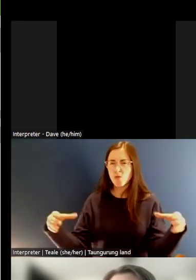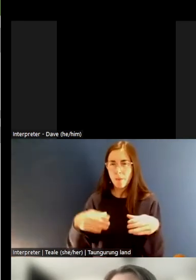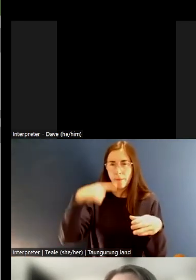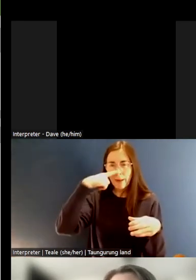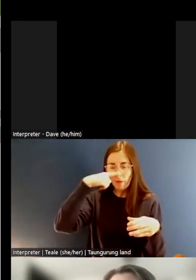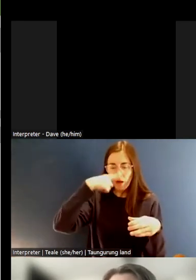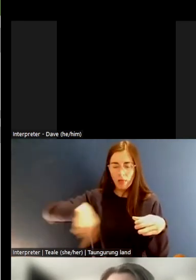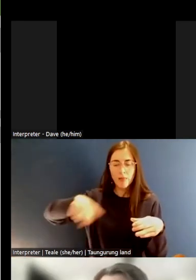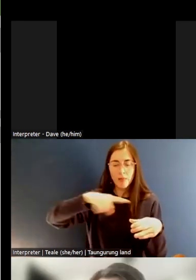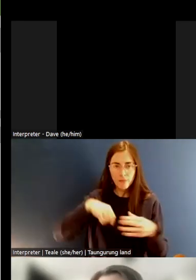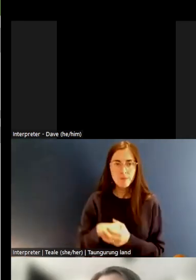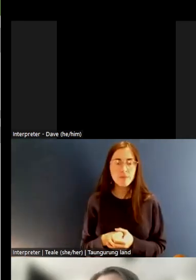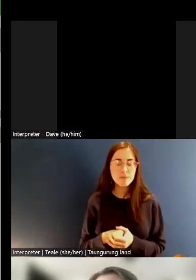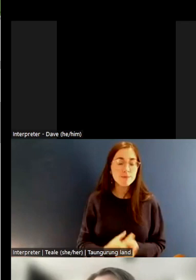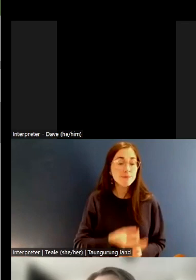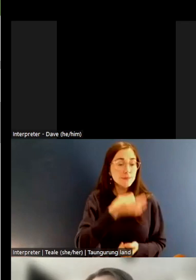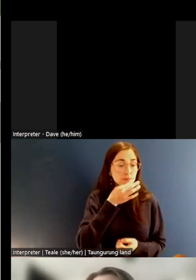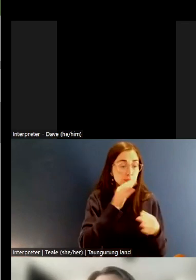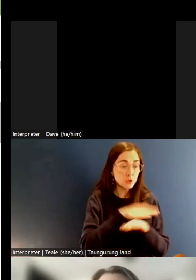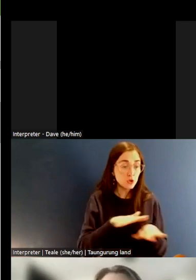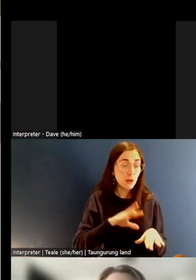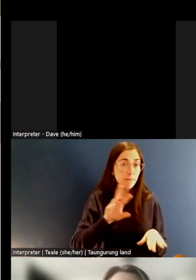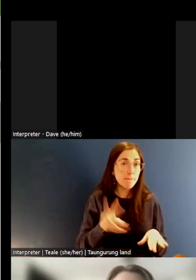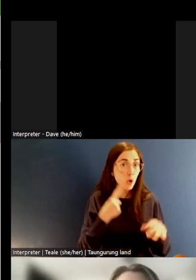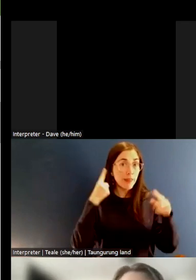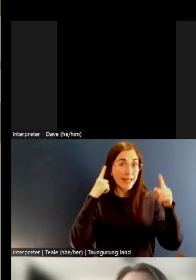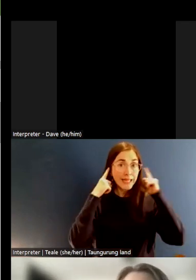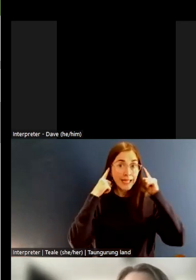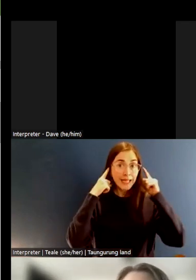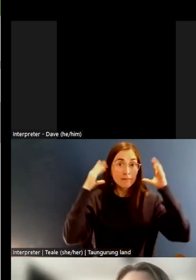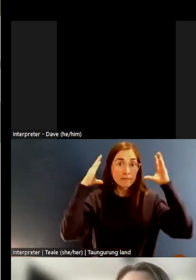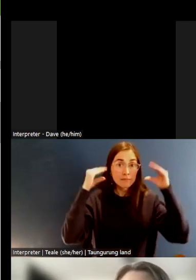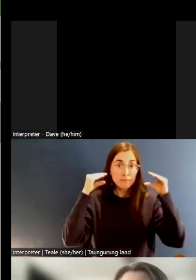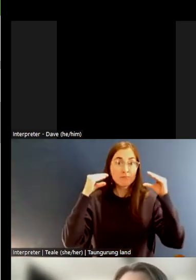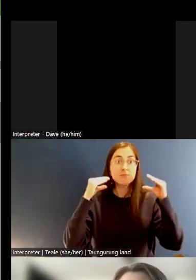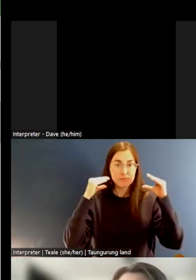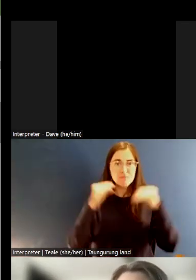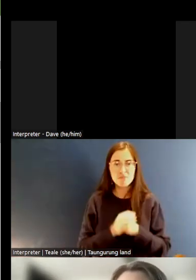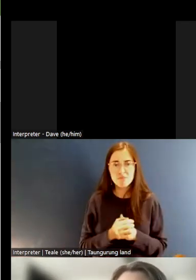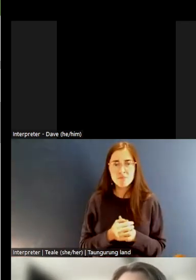who had bilateral sensorineural hearing loss, and it was at 43 frequency,